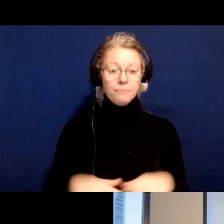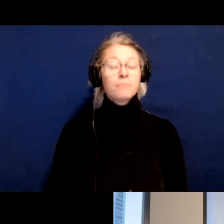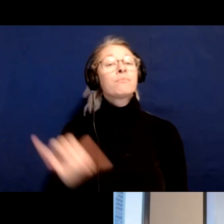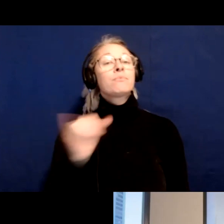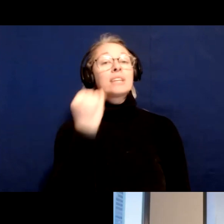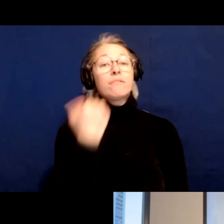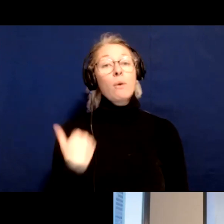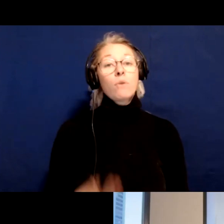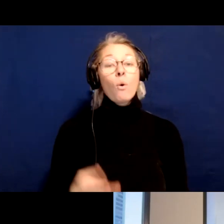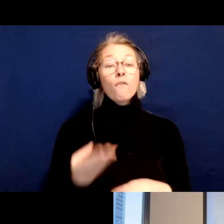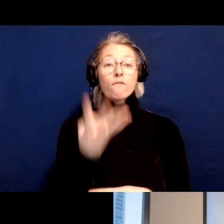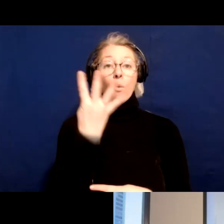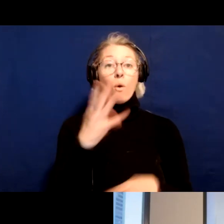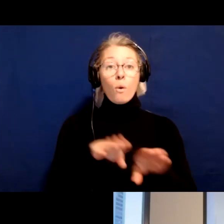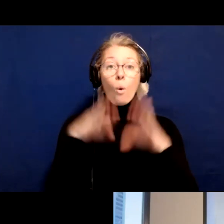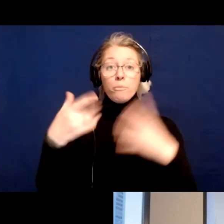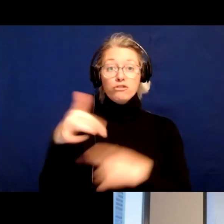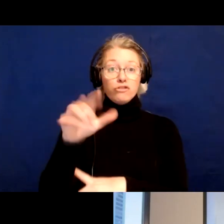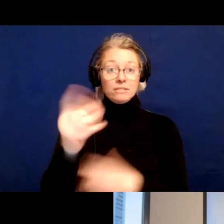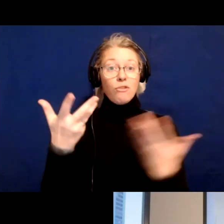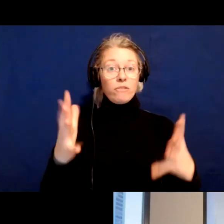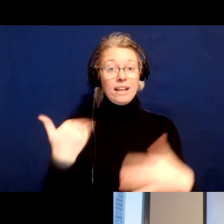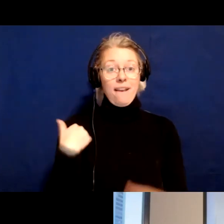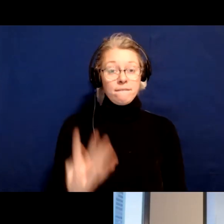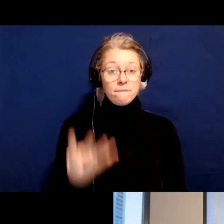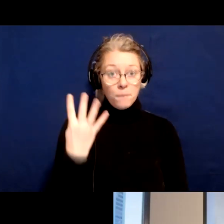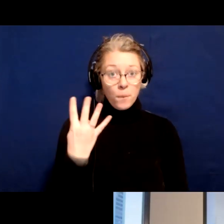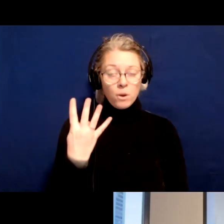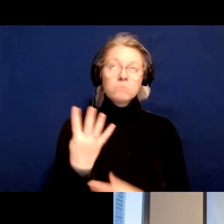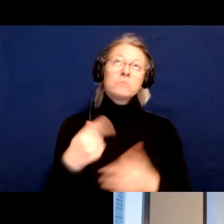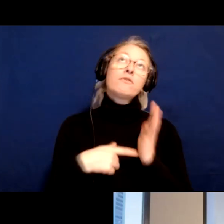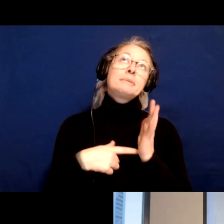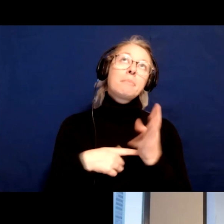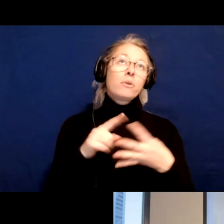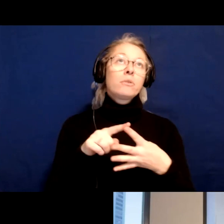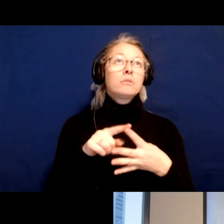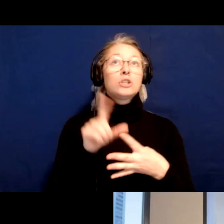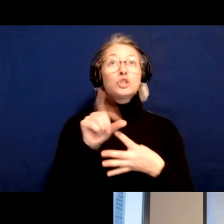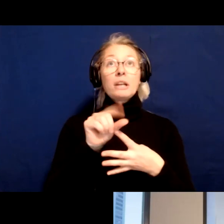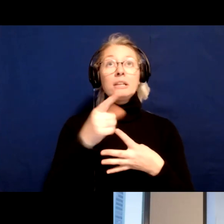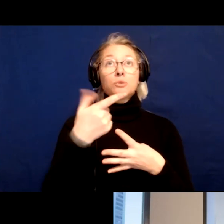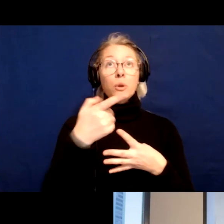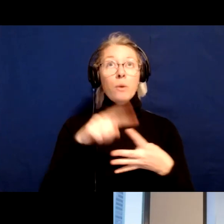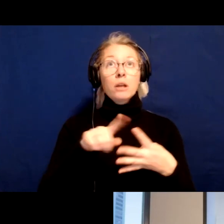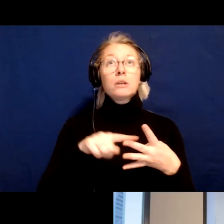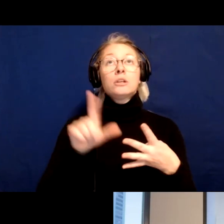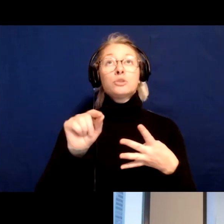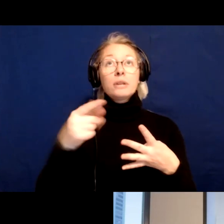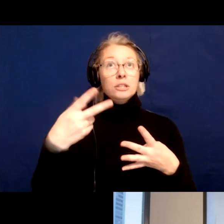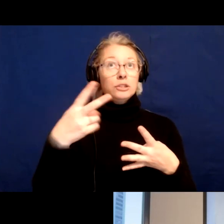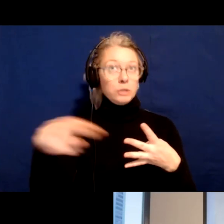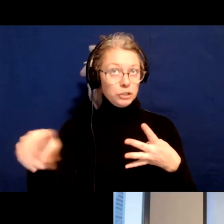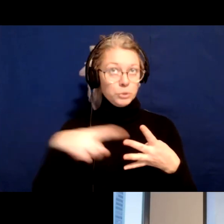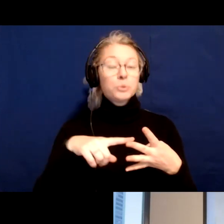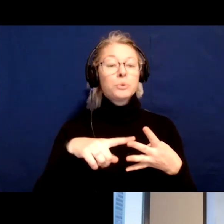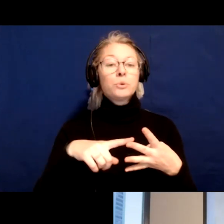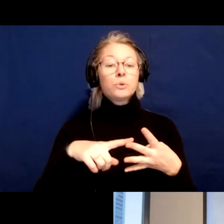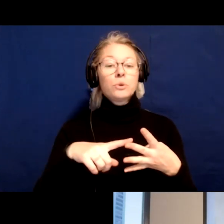grants, so for example, you received a grant in 2021 and 2022 and you have more than four,